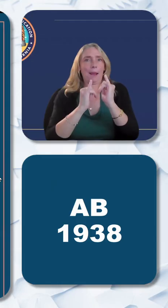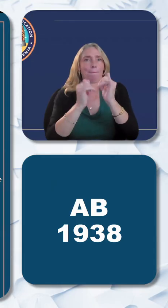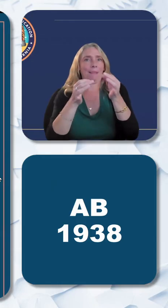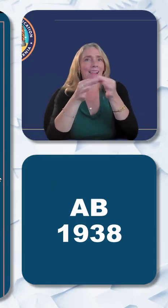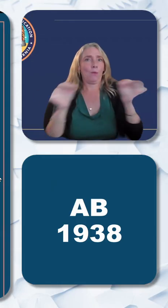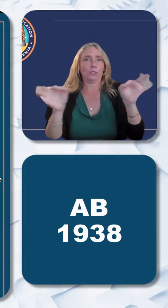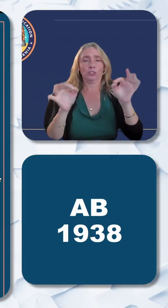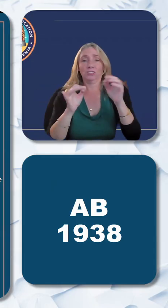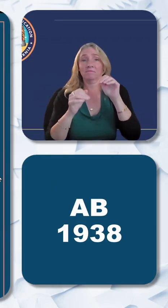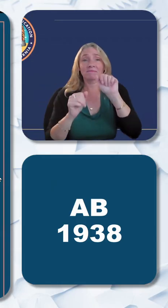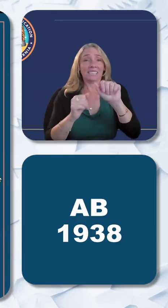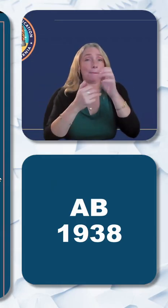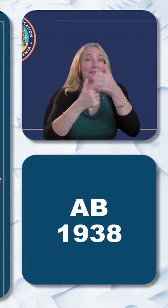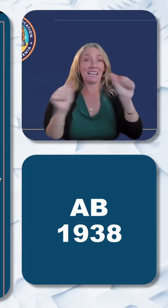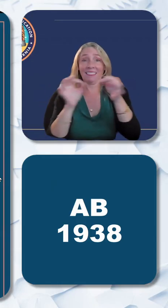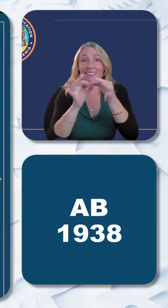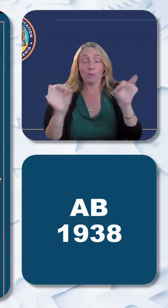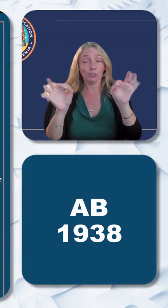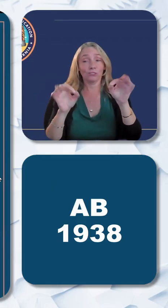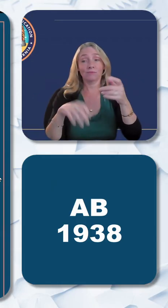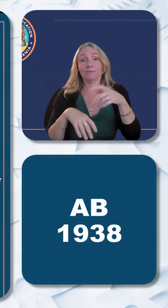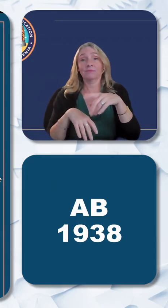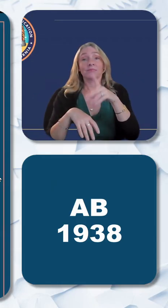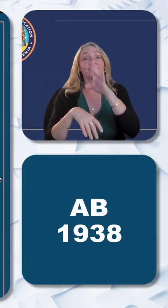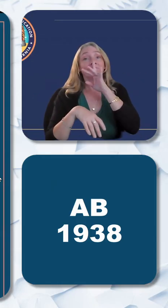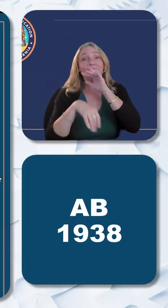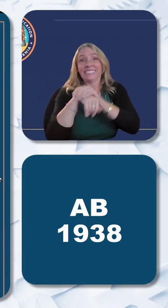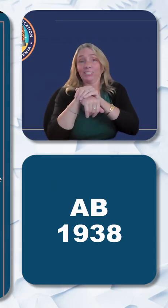those students without an interpreter involved. Using shared language,